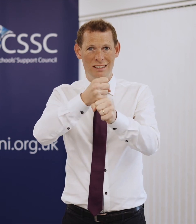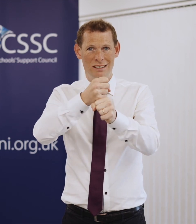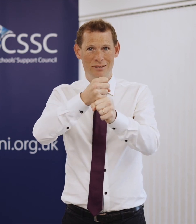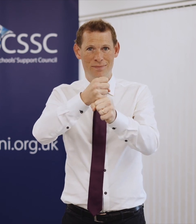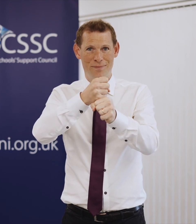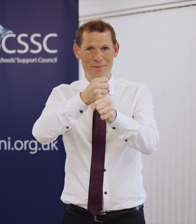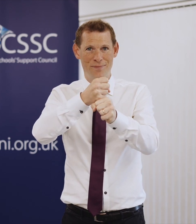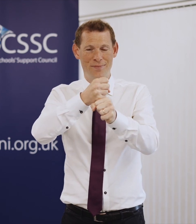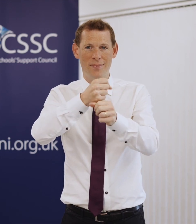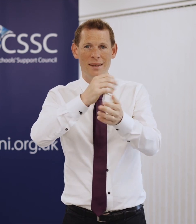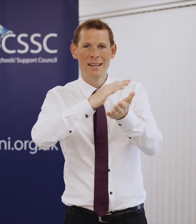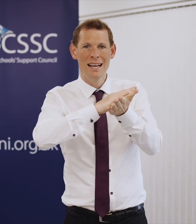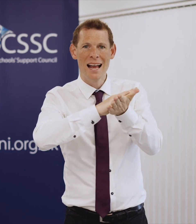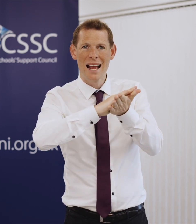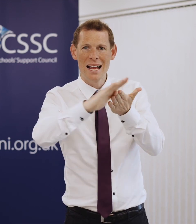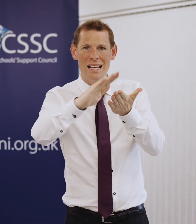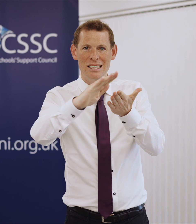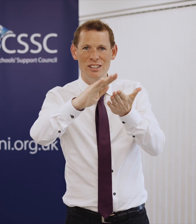G H